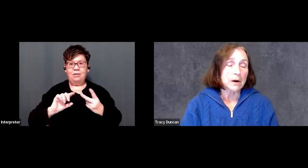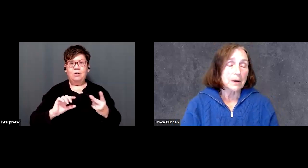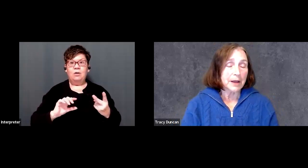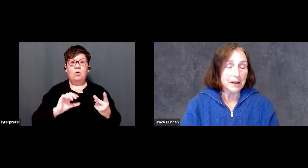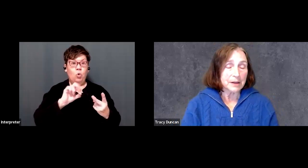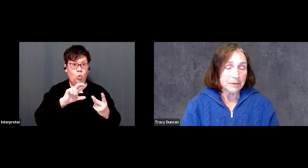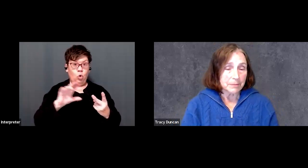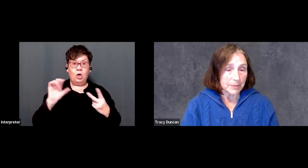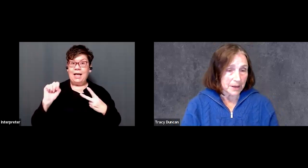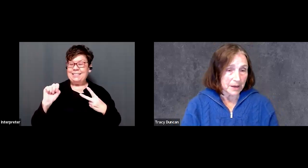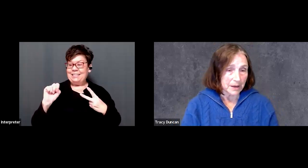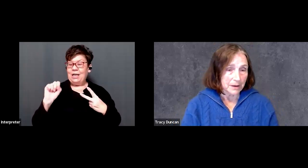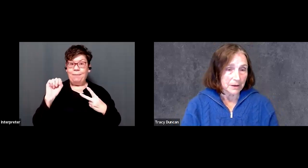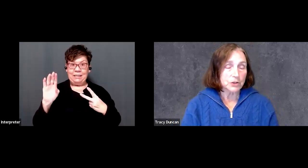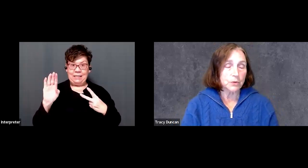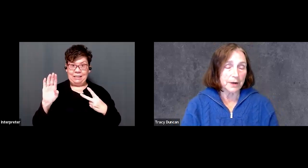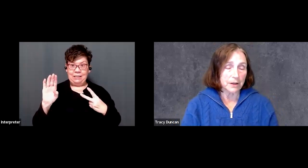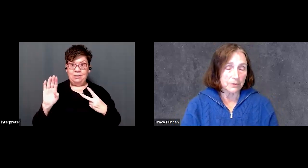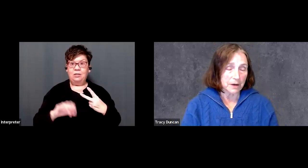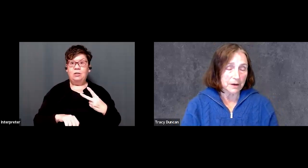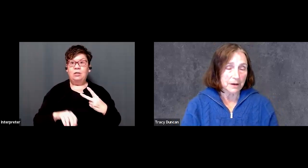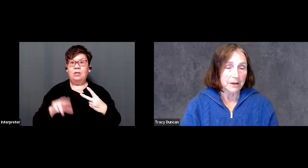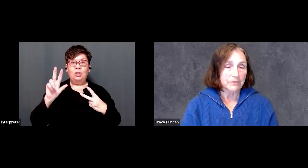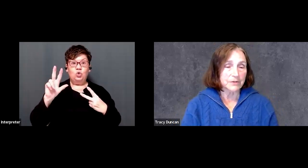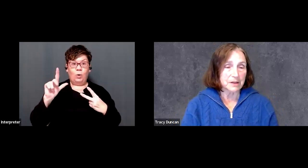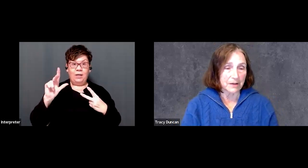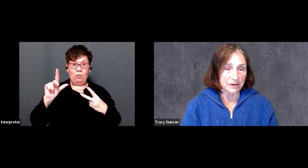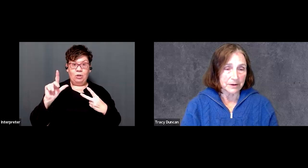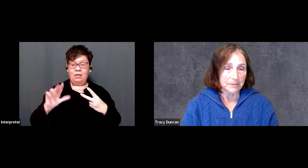or SB 2357.